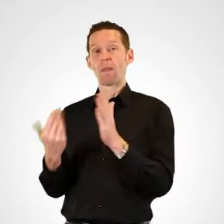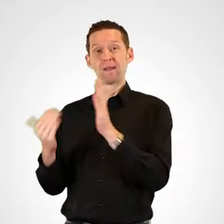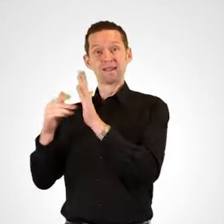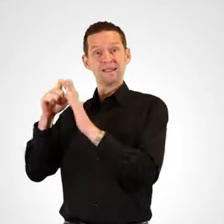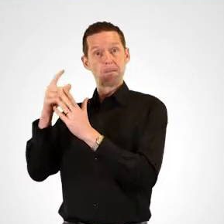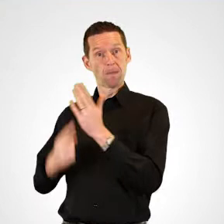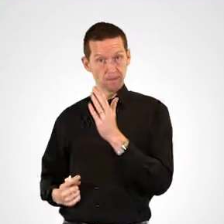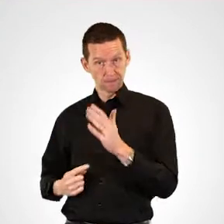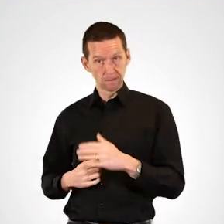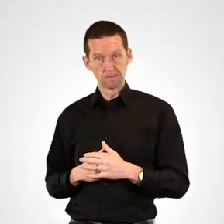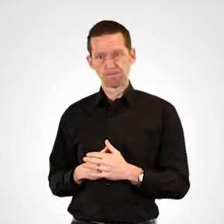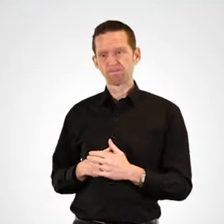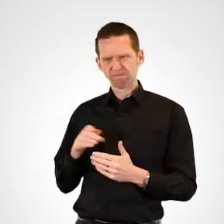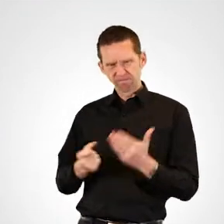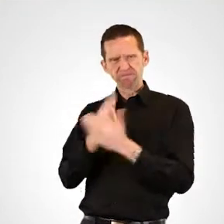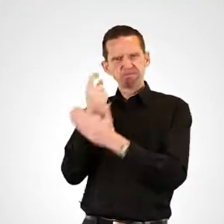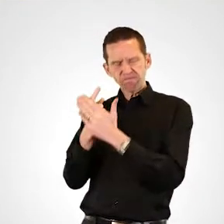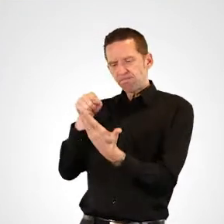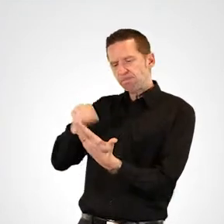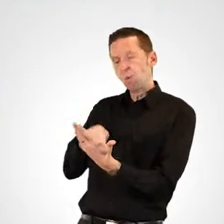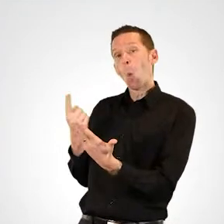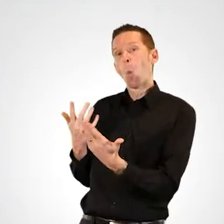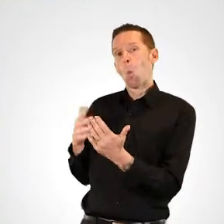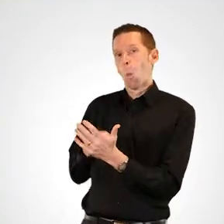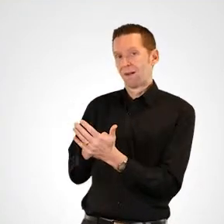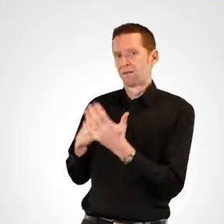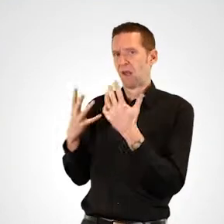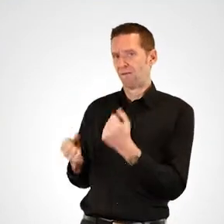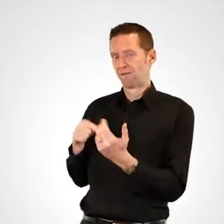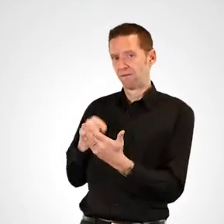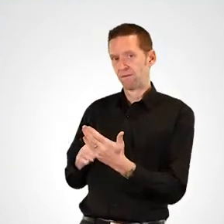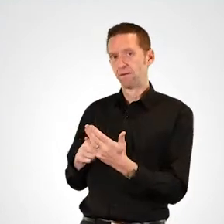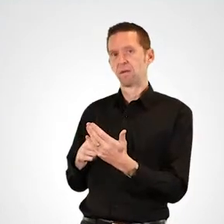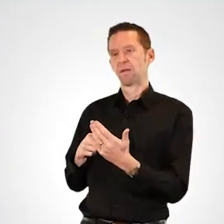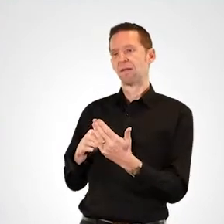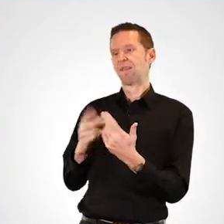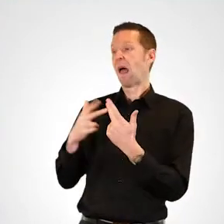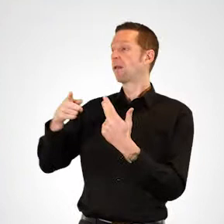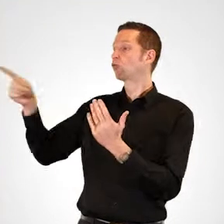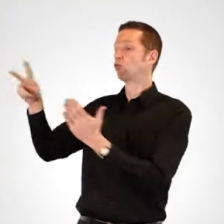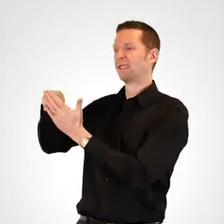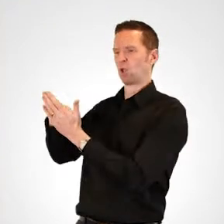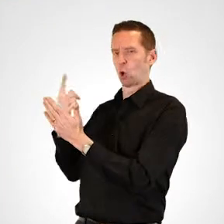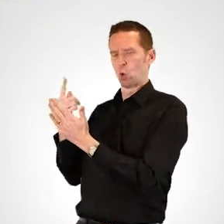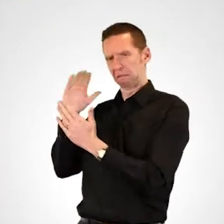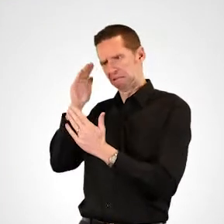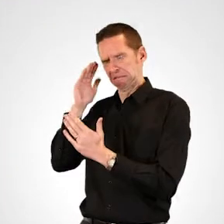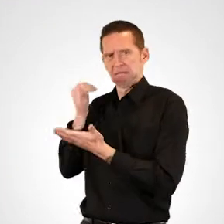this consistently shows up as an area of weakness for other readers who are struggling.